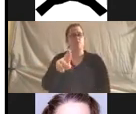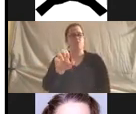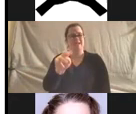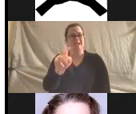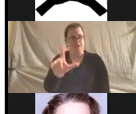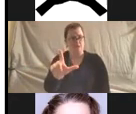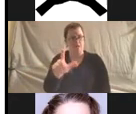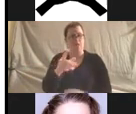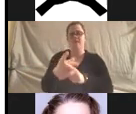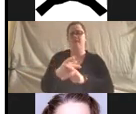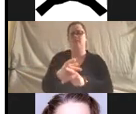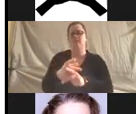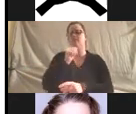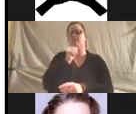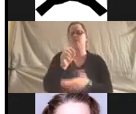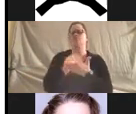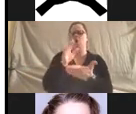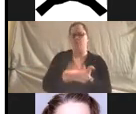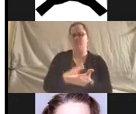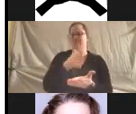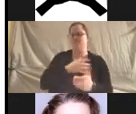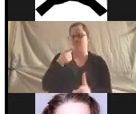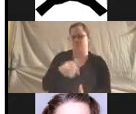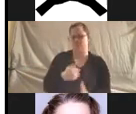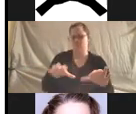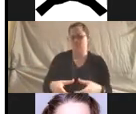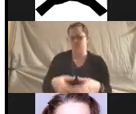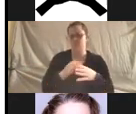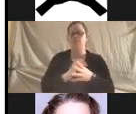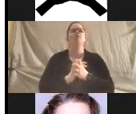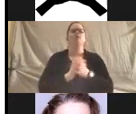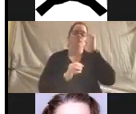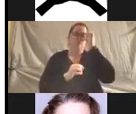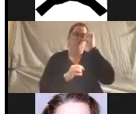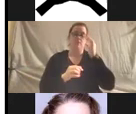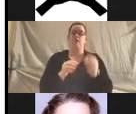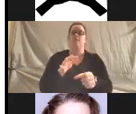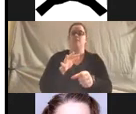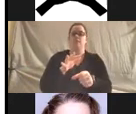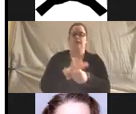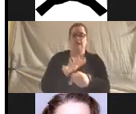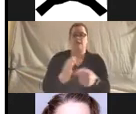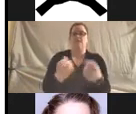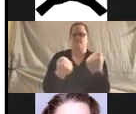for undocumented women. And then there was enough support at that point to move forward.